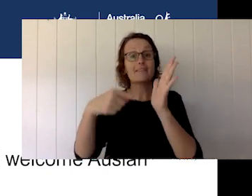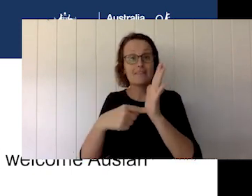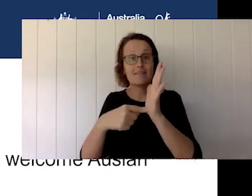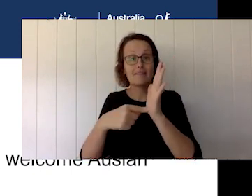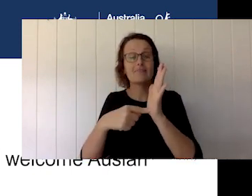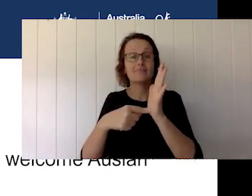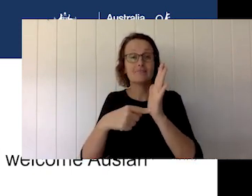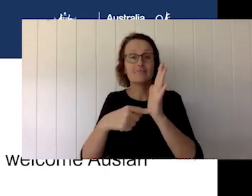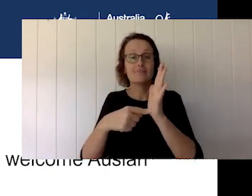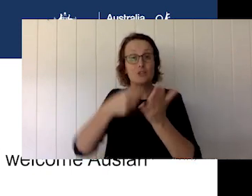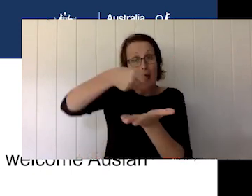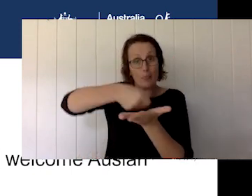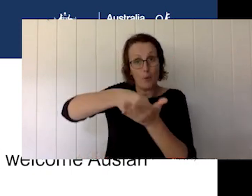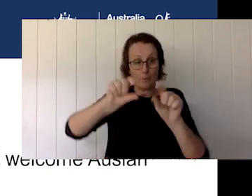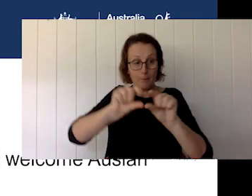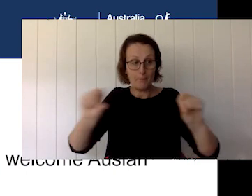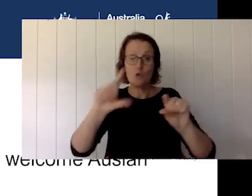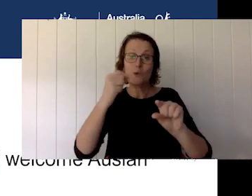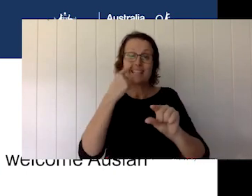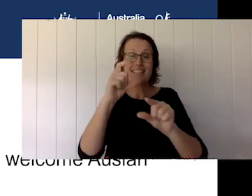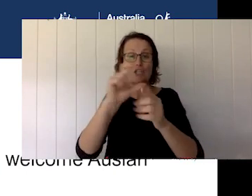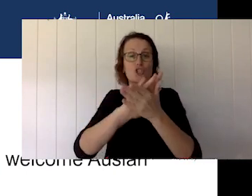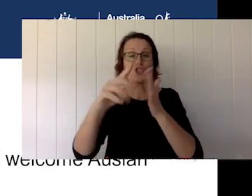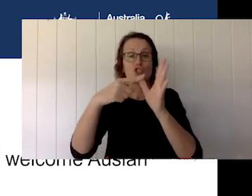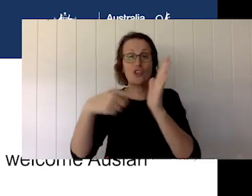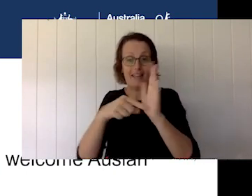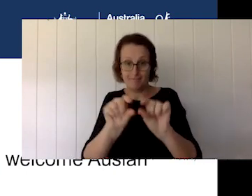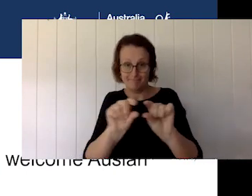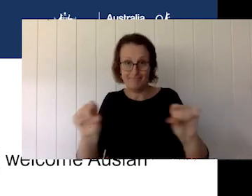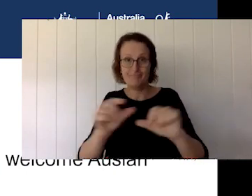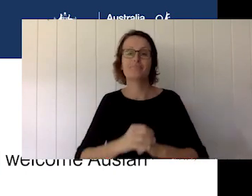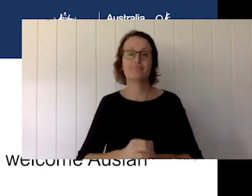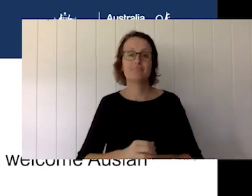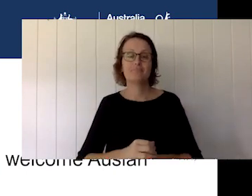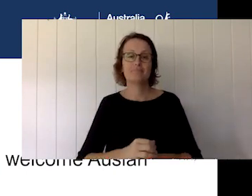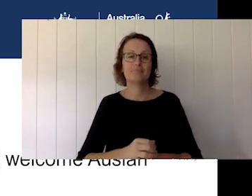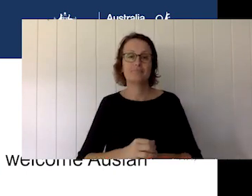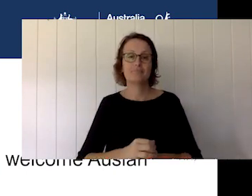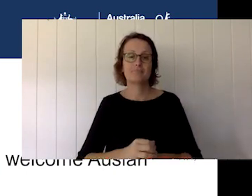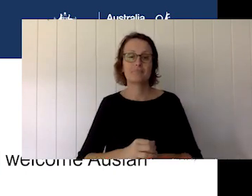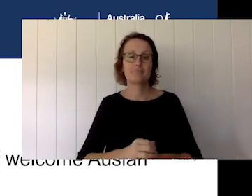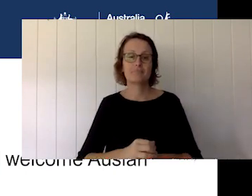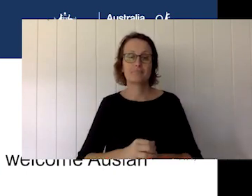bar at the bottom of your screen. Please note that we've set the